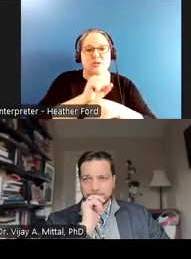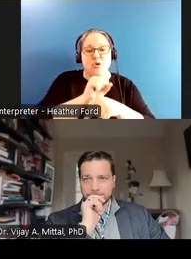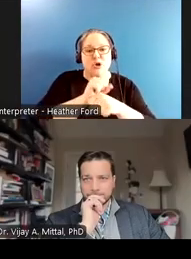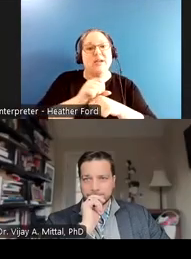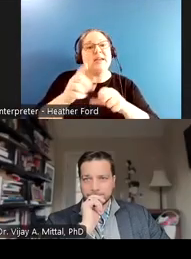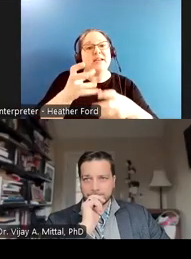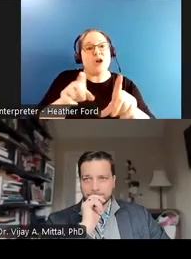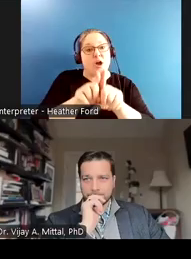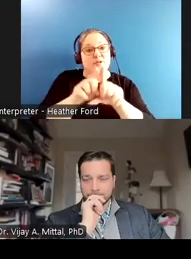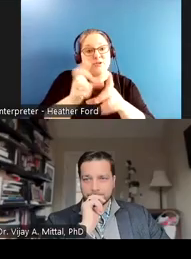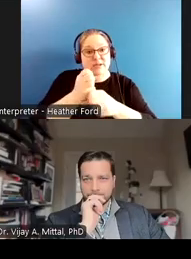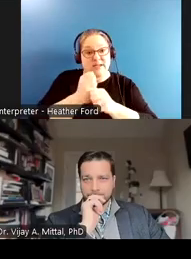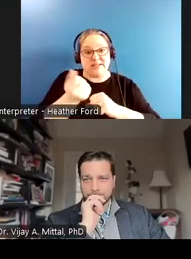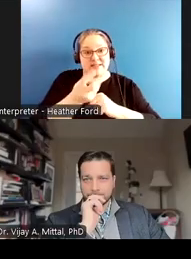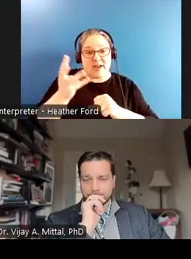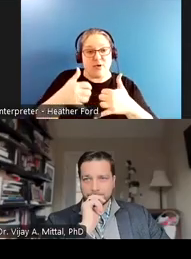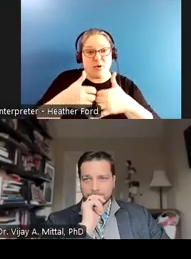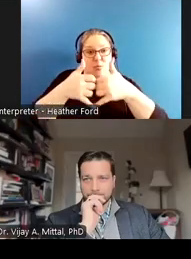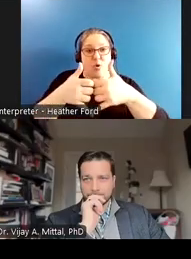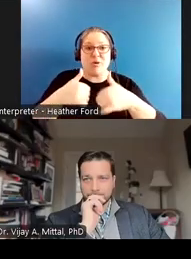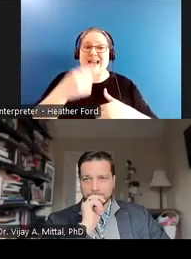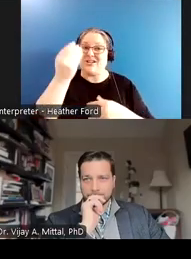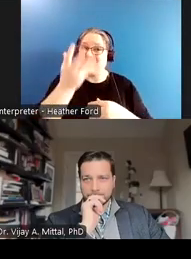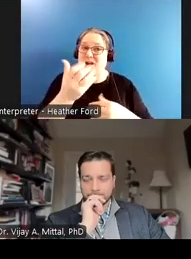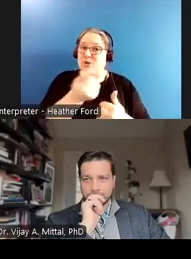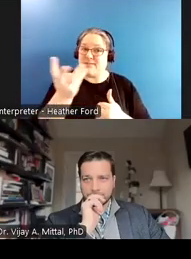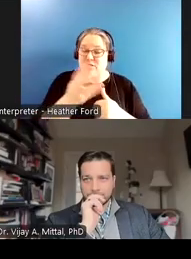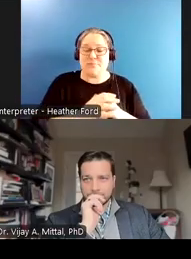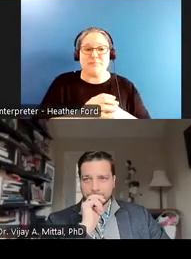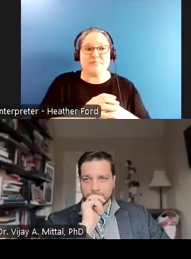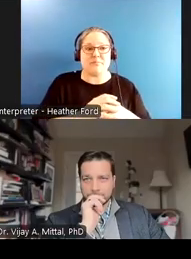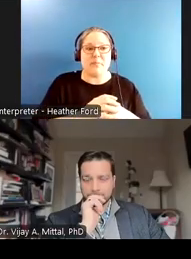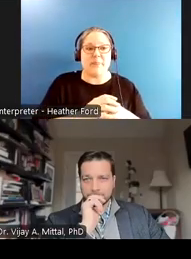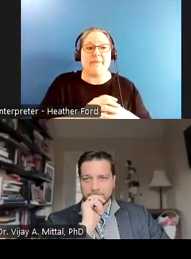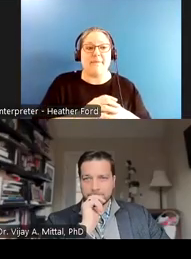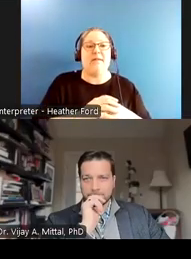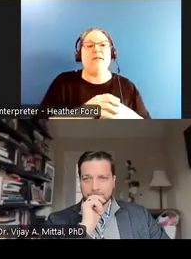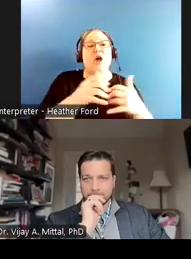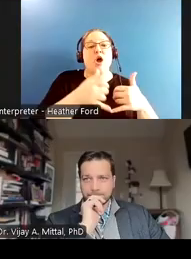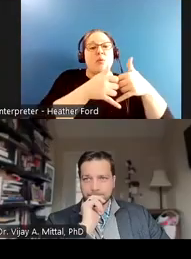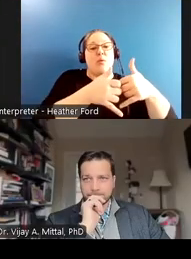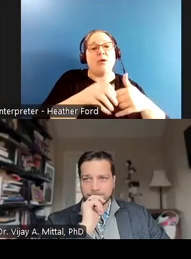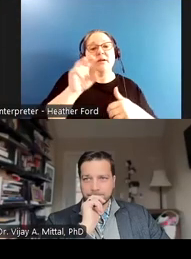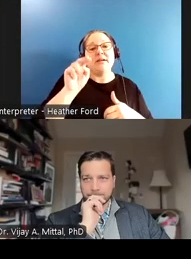number of impressive awards. I'll just mention a few of them here. One is the NIMH brains award